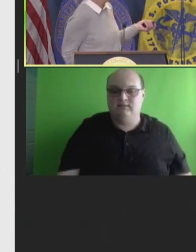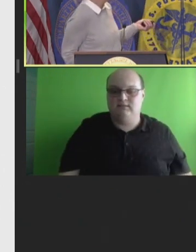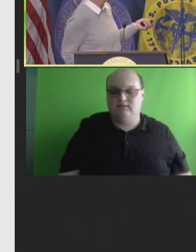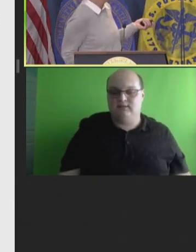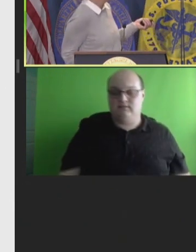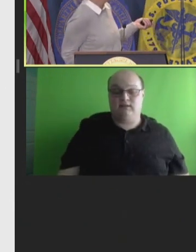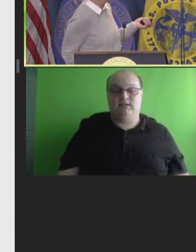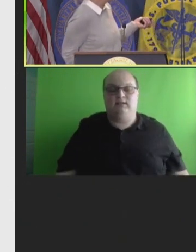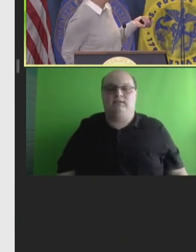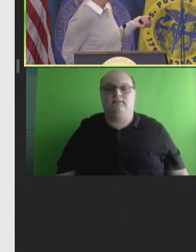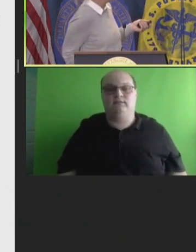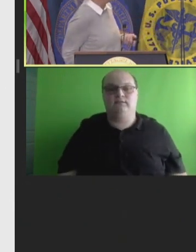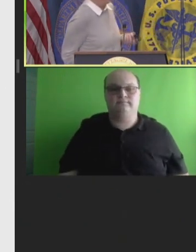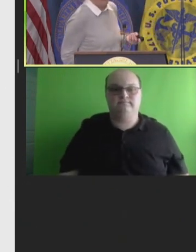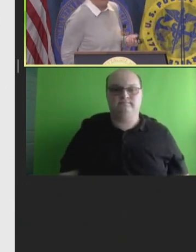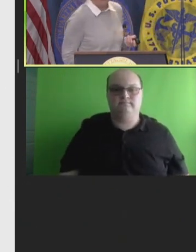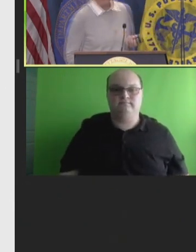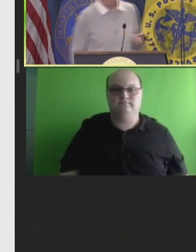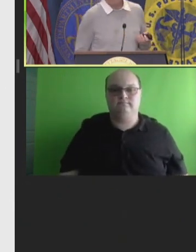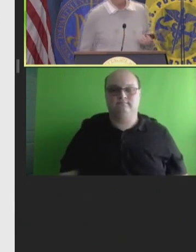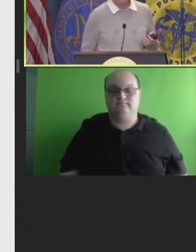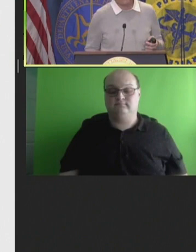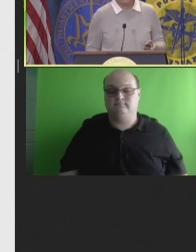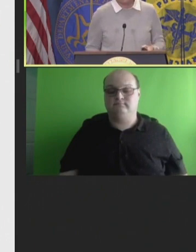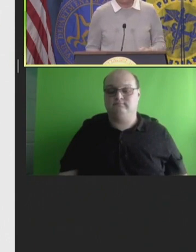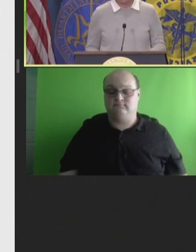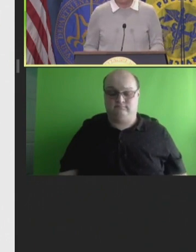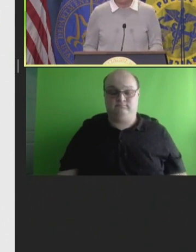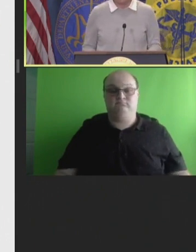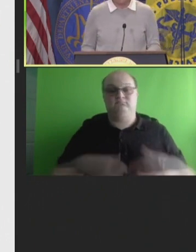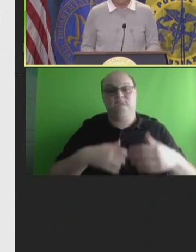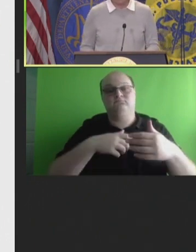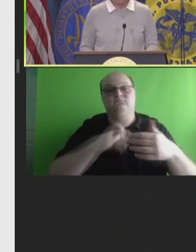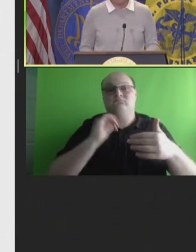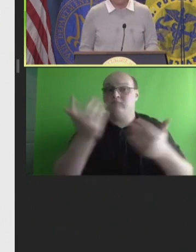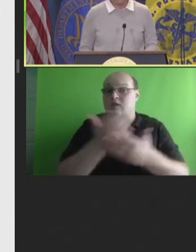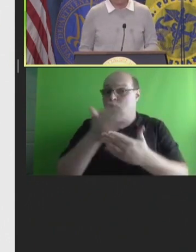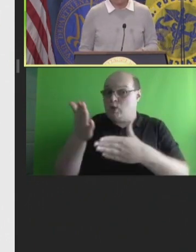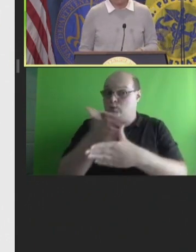So, those are everything that I wanted to share with you. And again, I appreciate